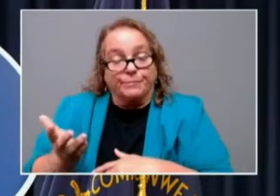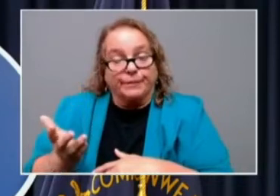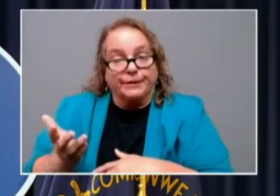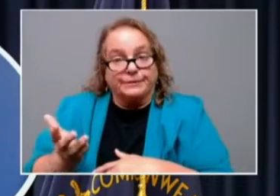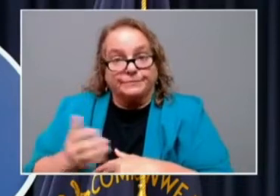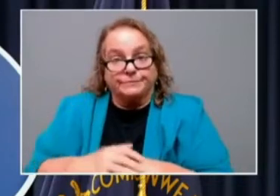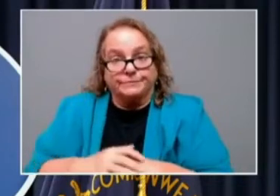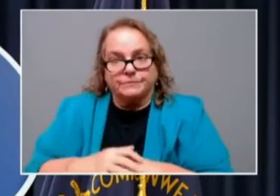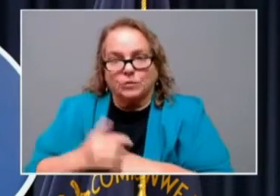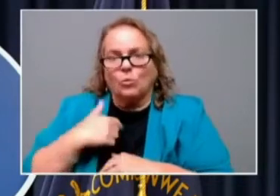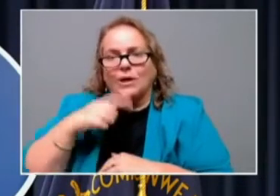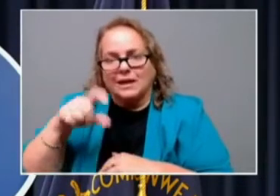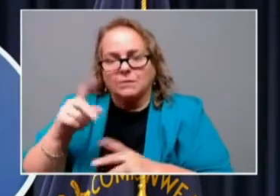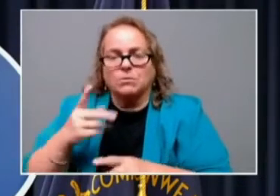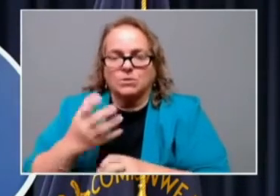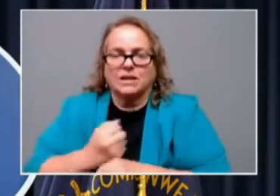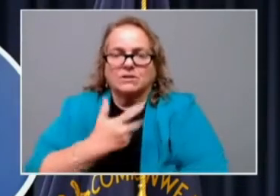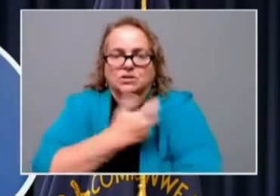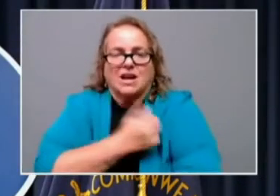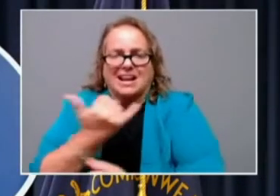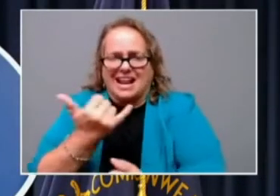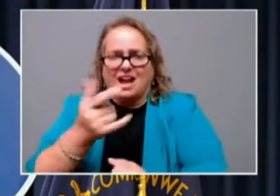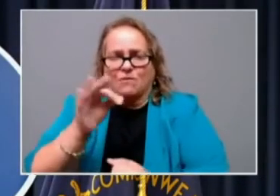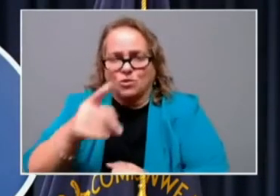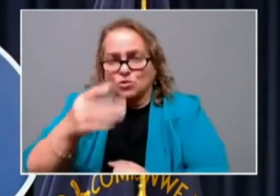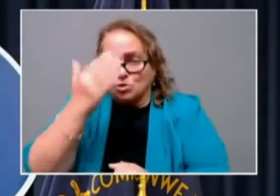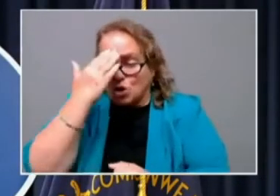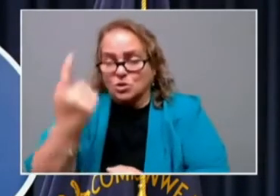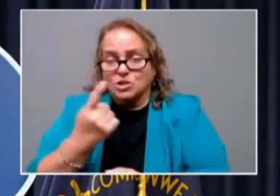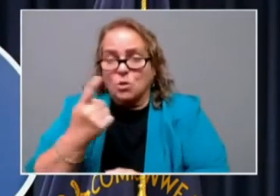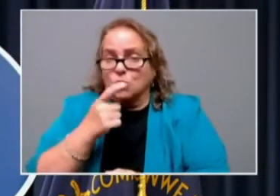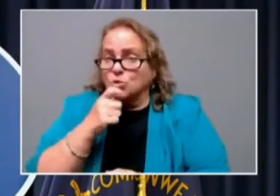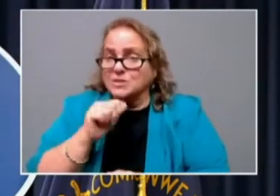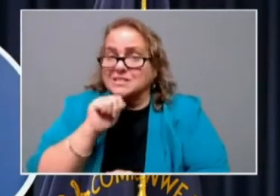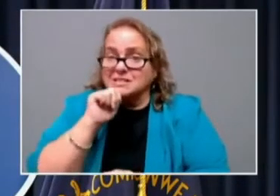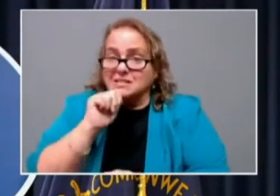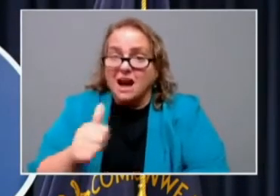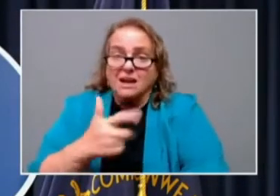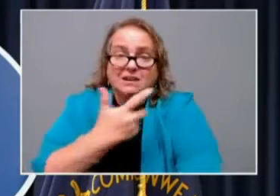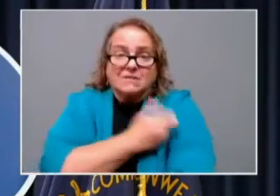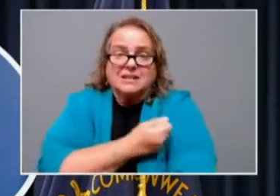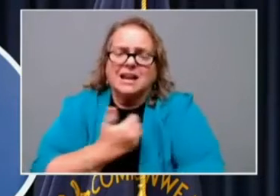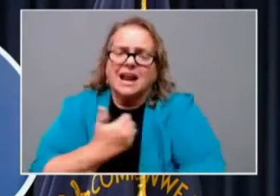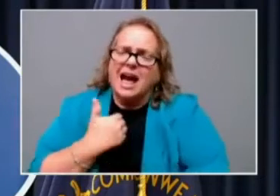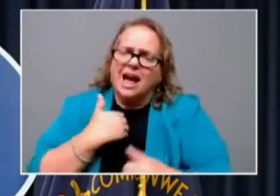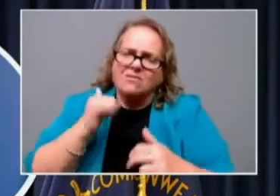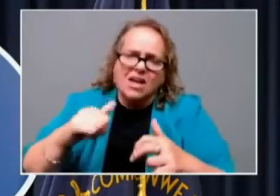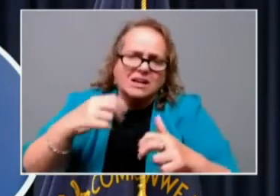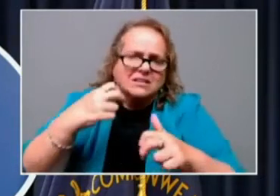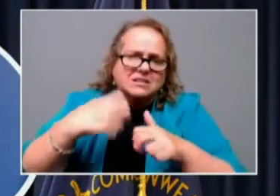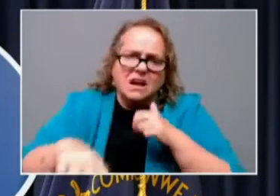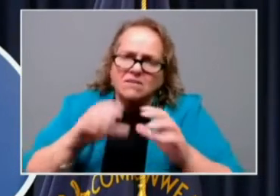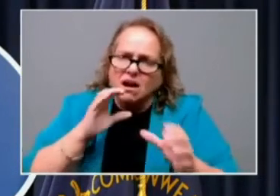know somebody who's unvaccinated, have that tough conversation with them because they are at real serious risk. Karen Boyer. W. E. K. U.